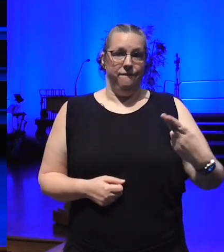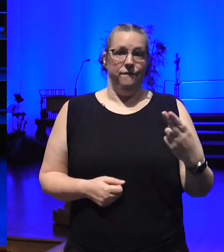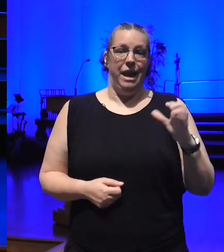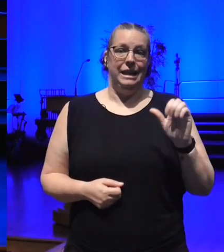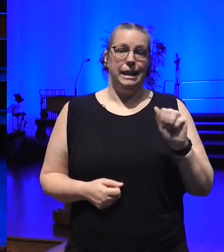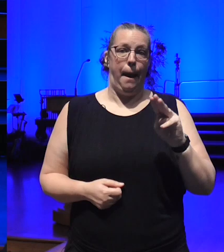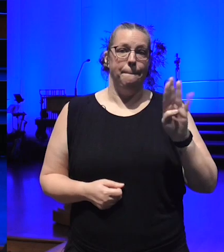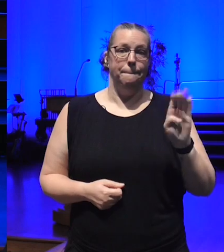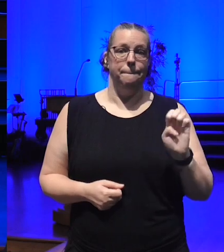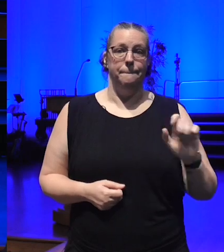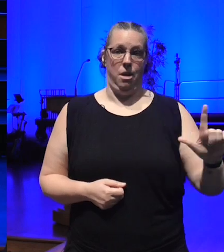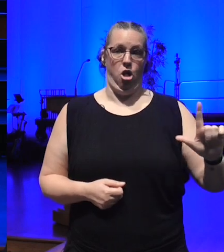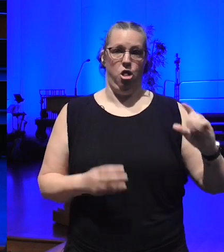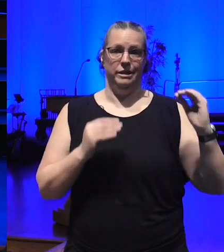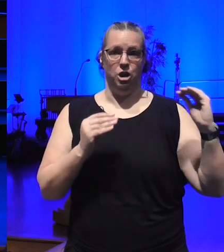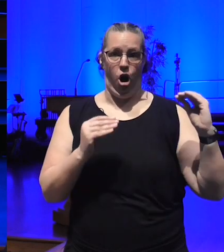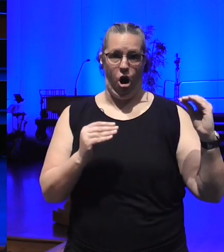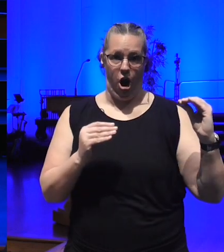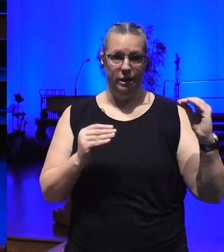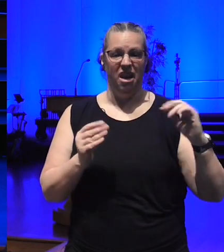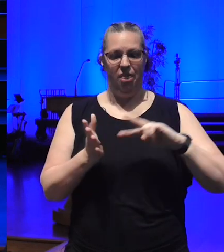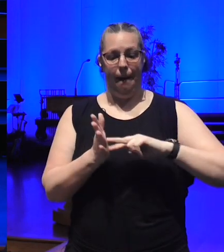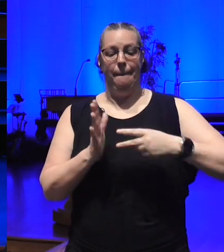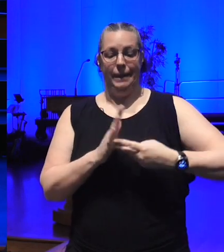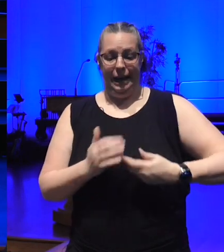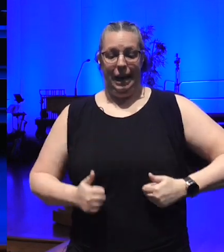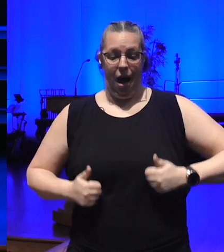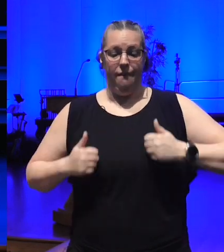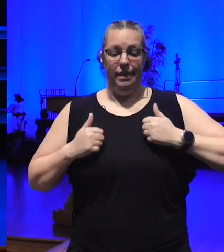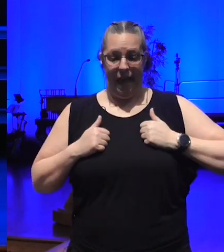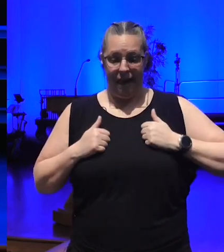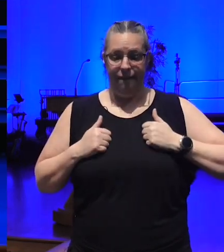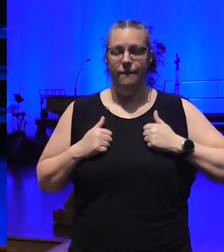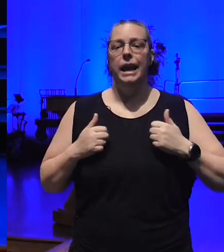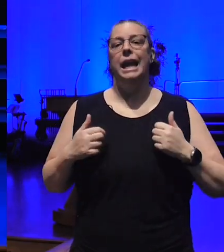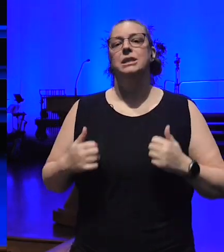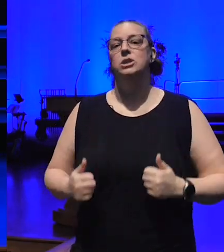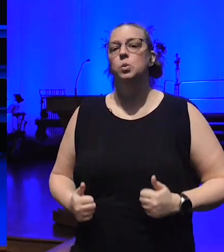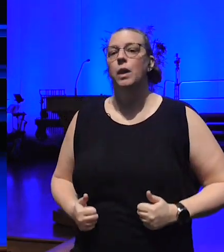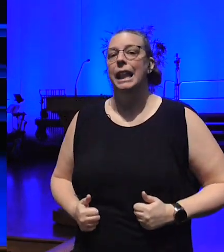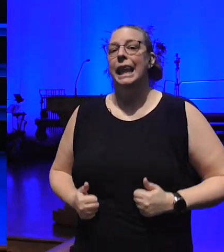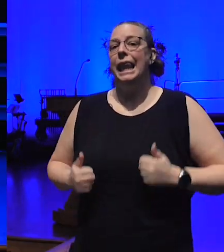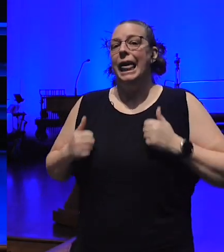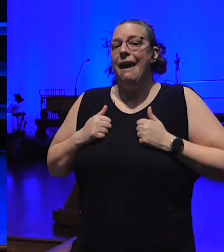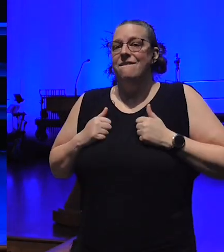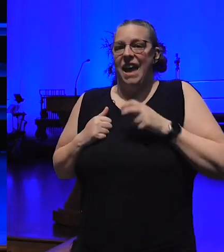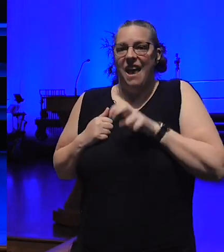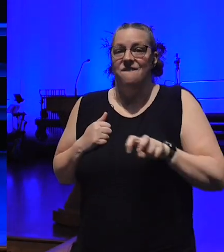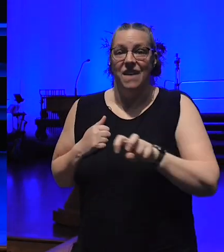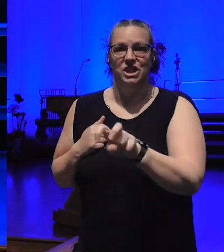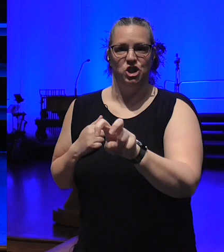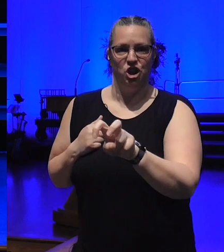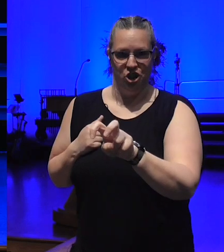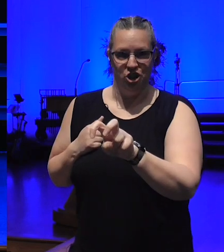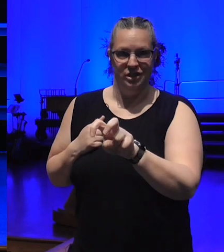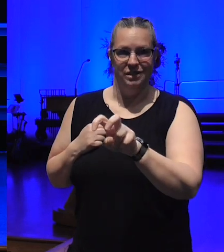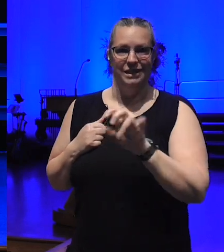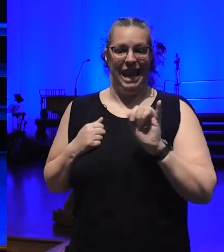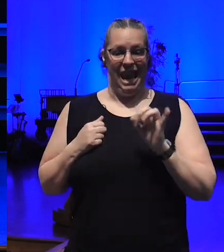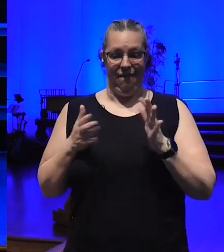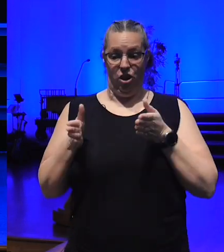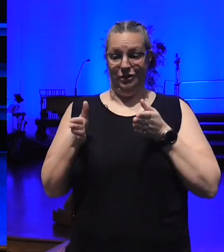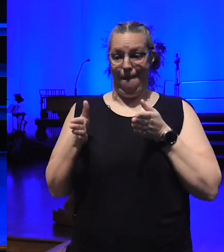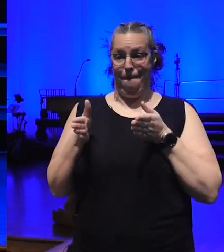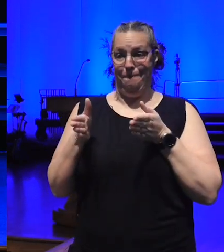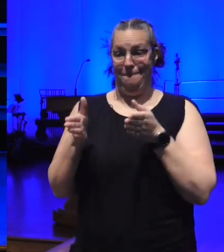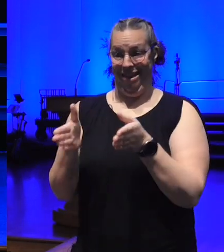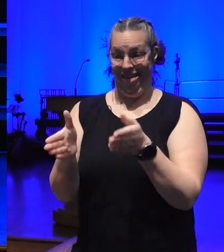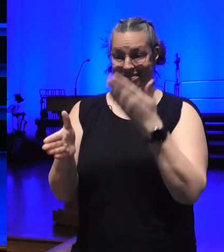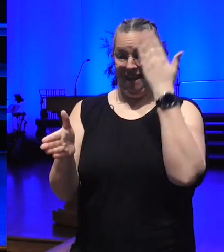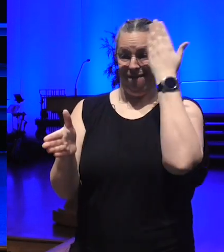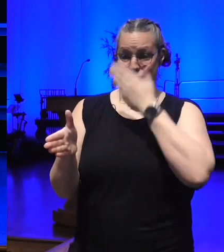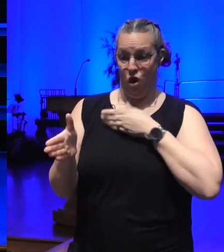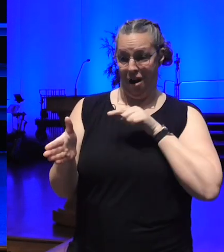the meaning of life is to live your adventure he said if there's a path in front of you it's